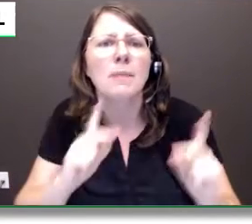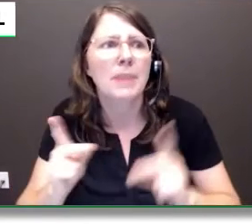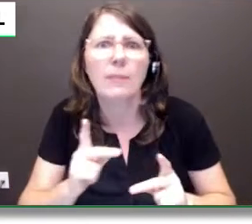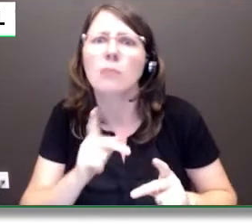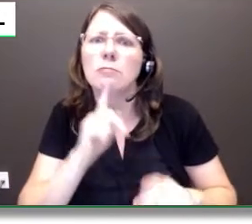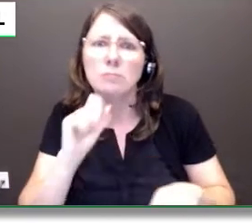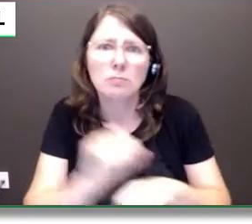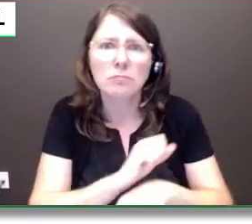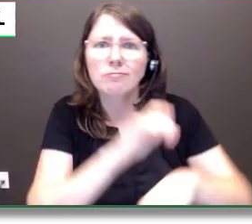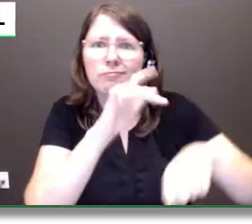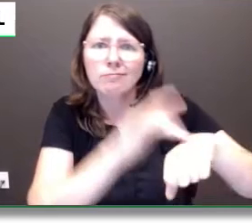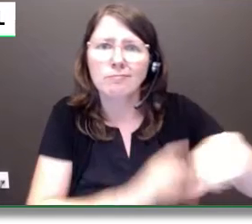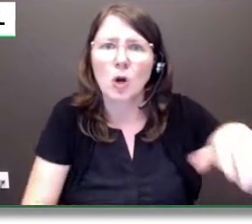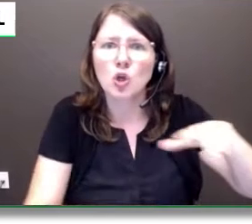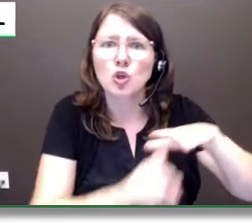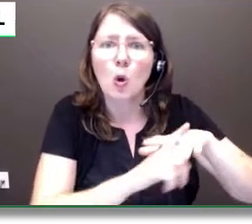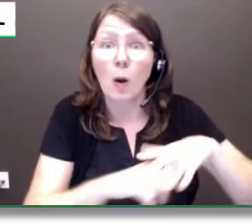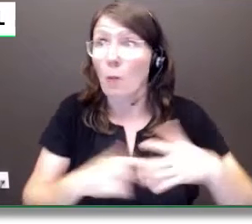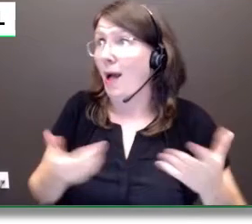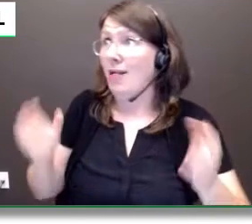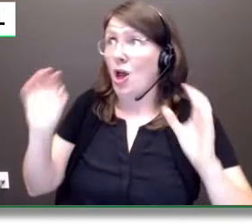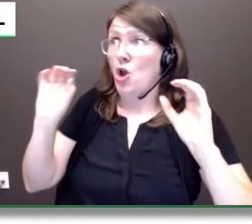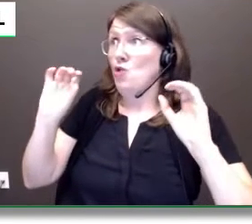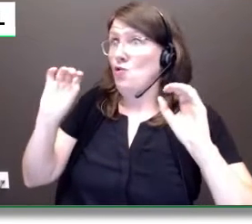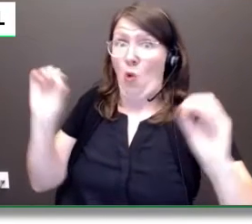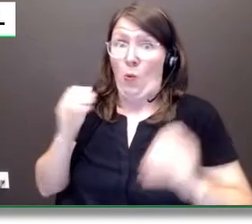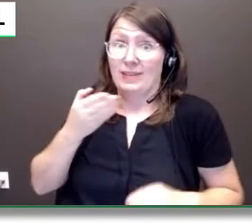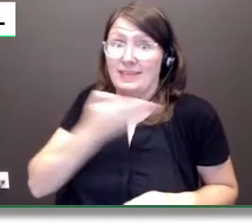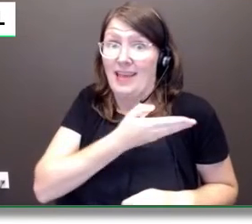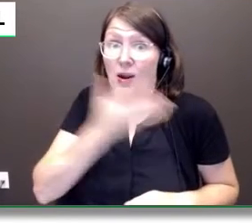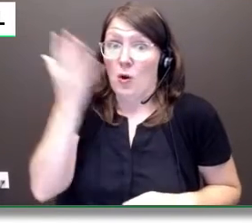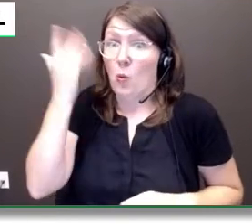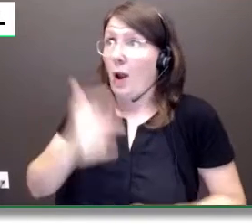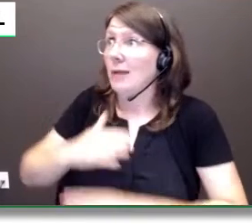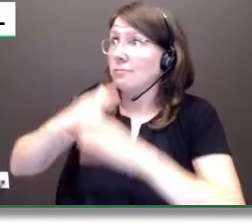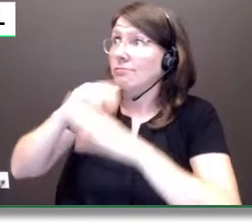mouth is and then they will start to come but currently funding is just a